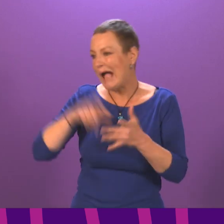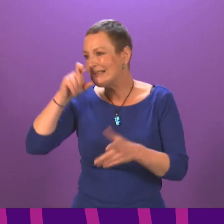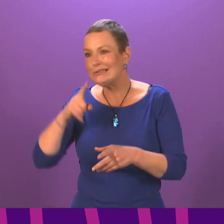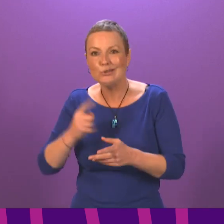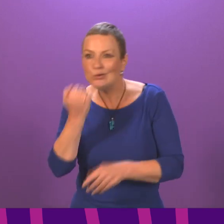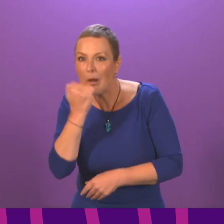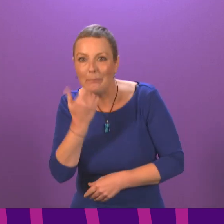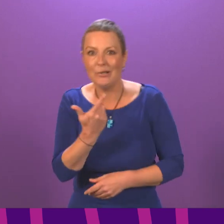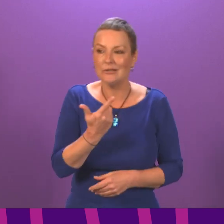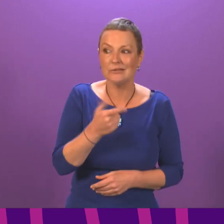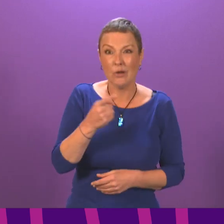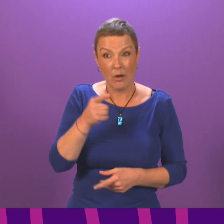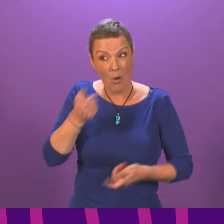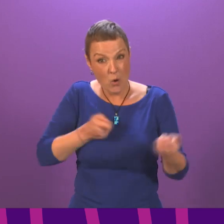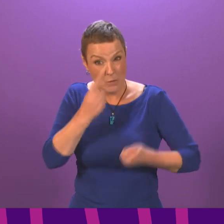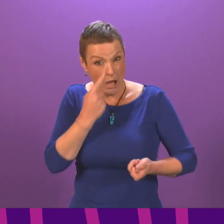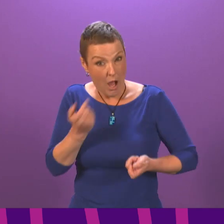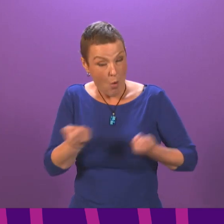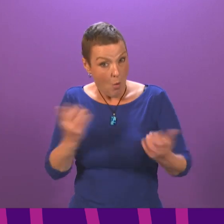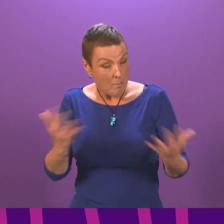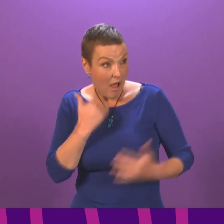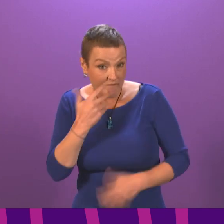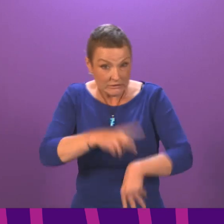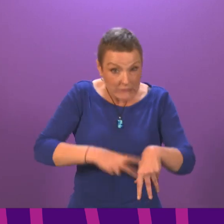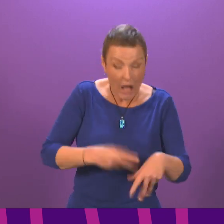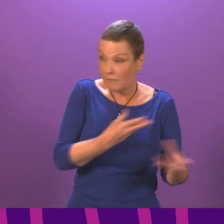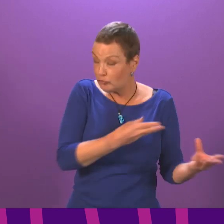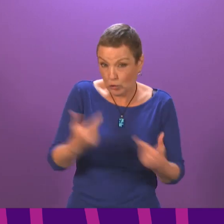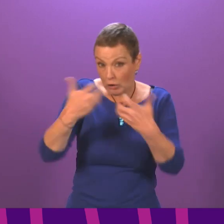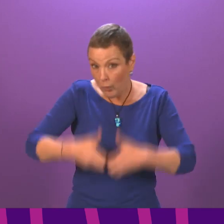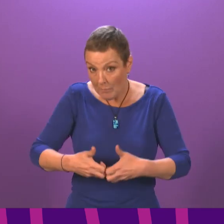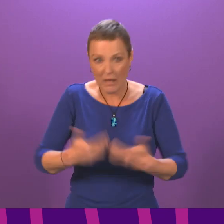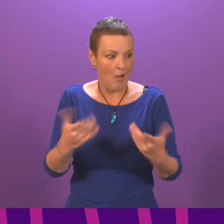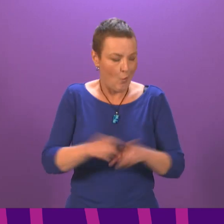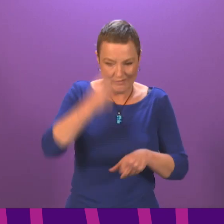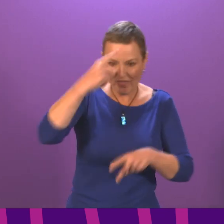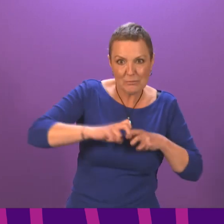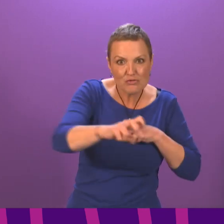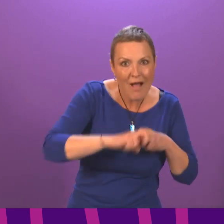services. We also have to make judgments about the direction of travel: whether the position